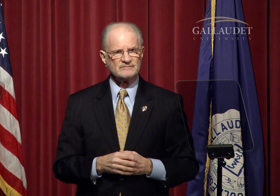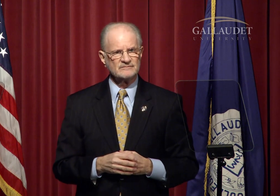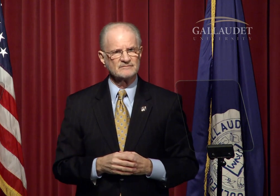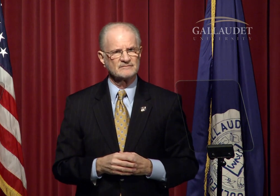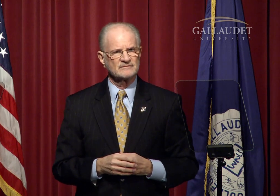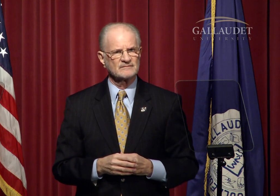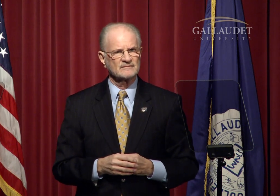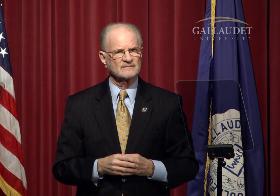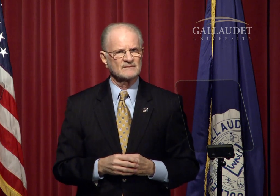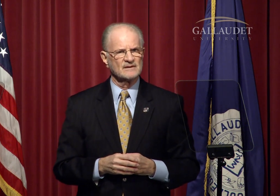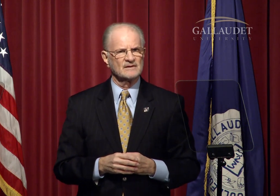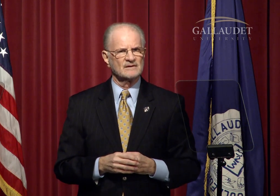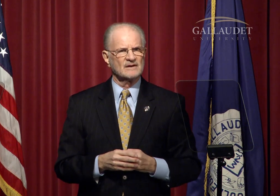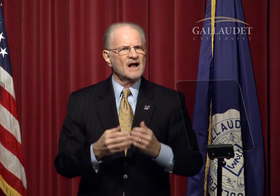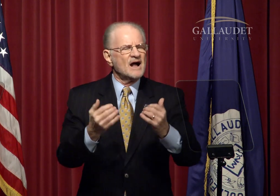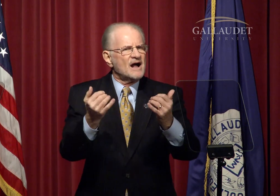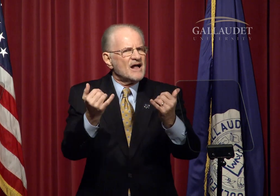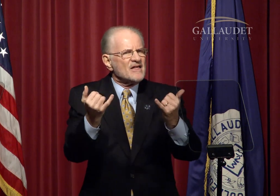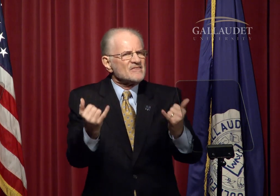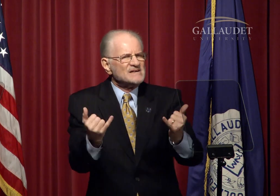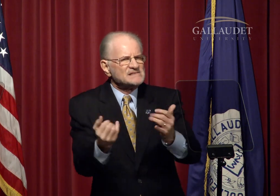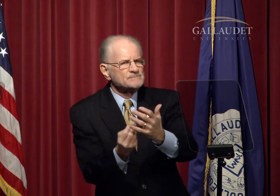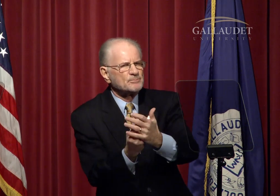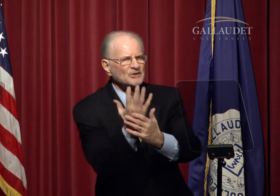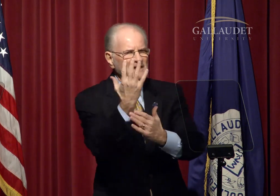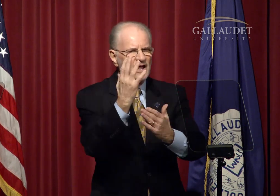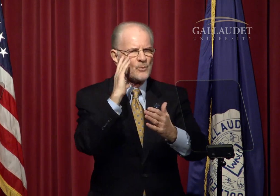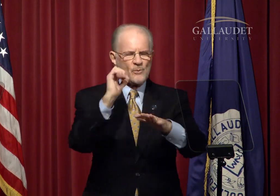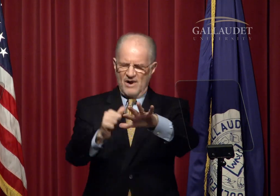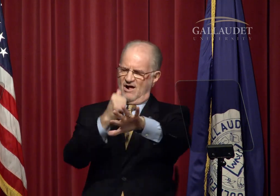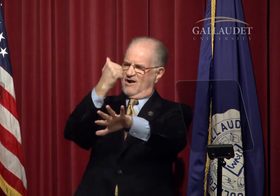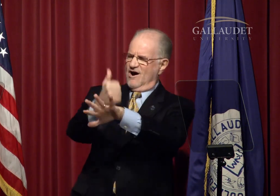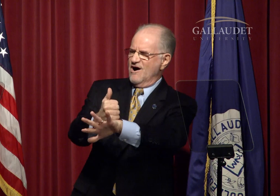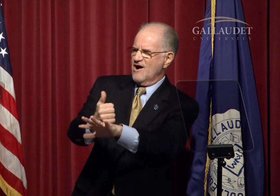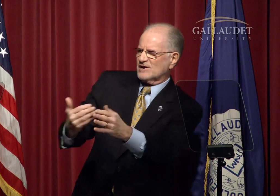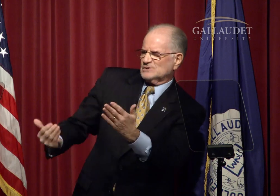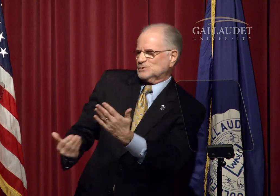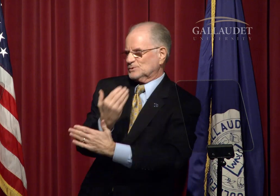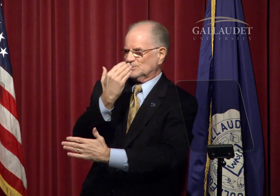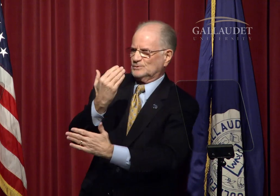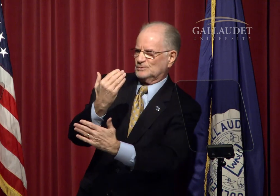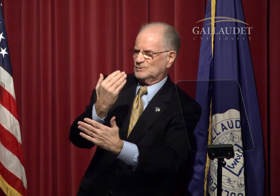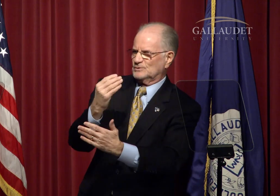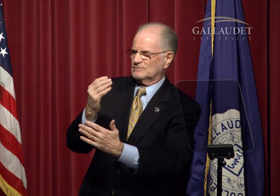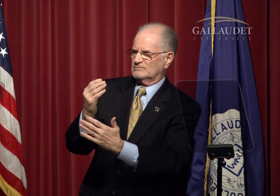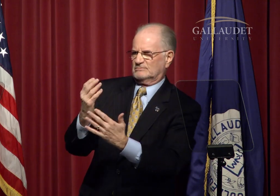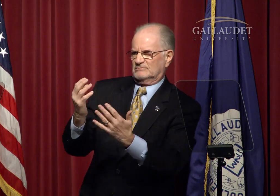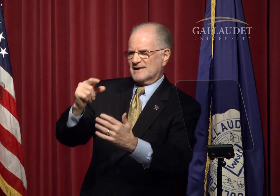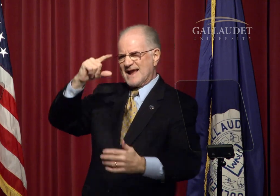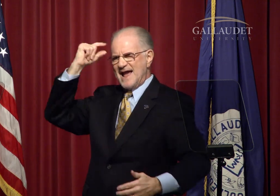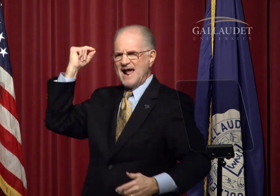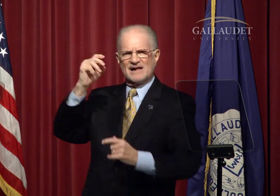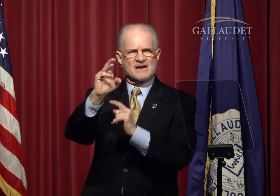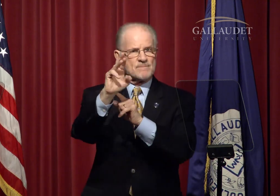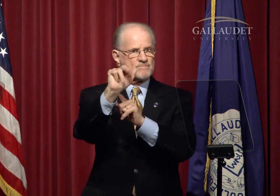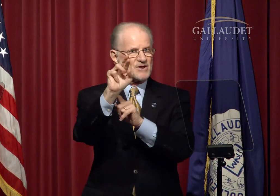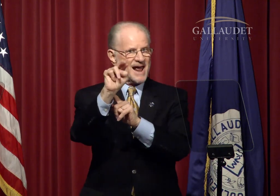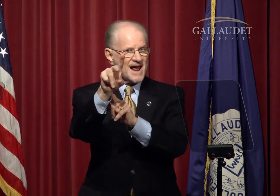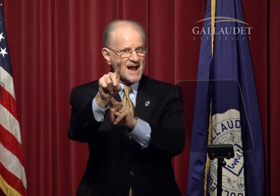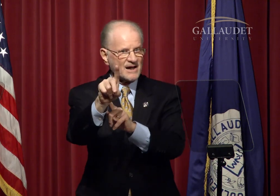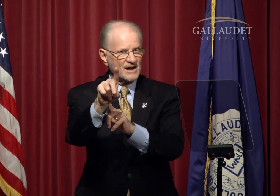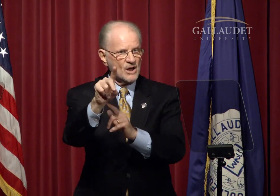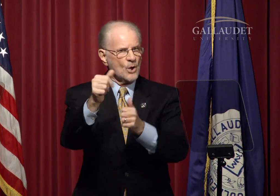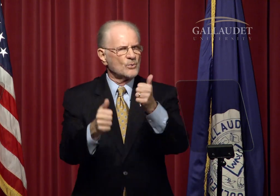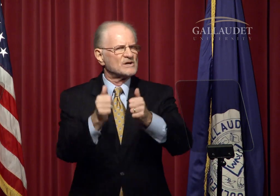This spring we will launch a new Gallaudet brand